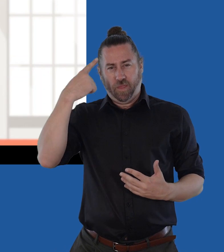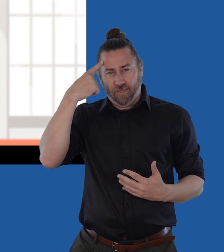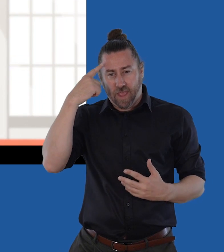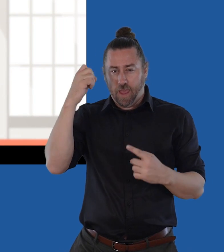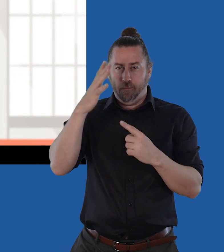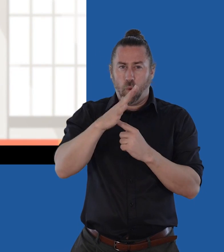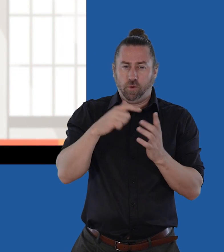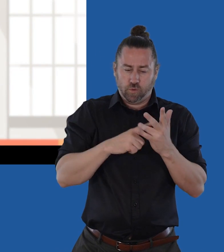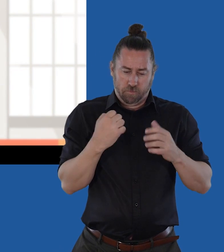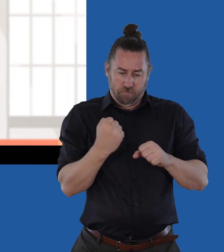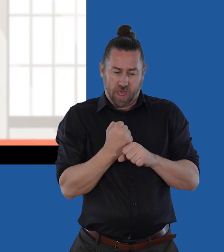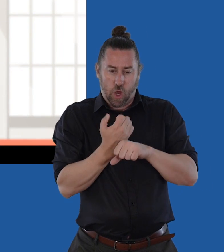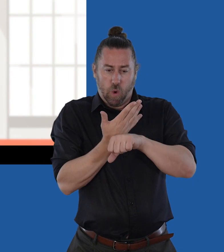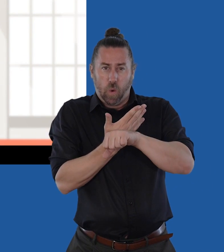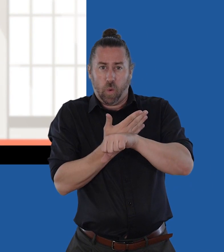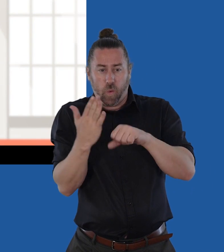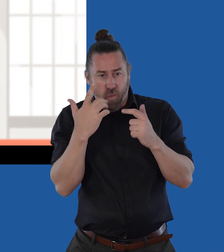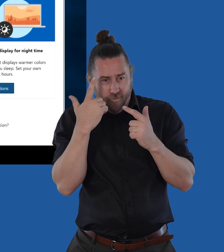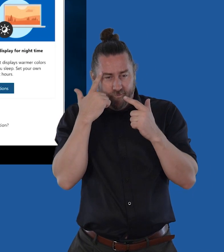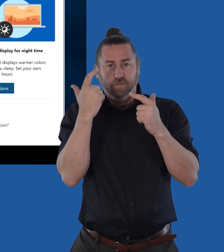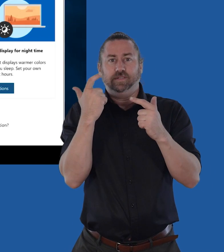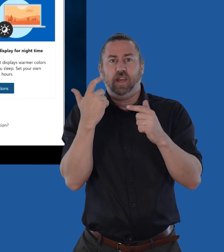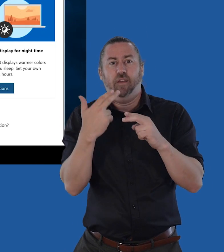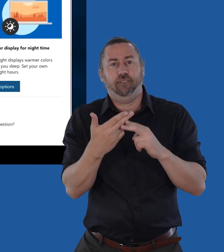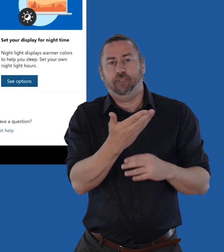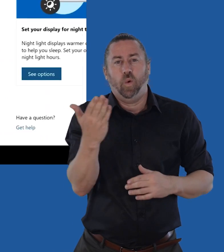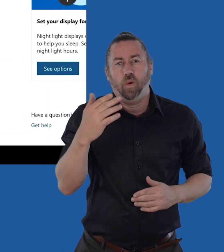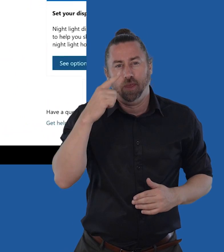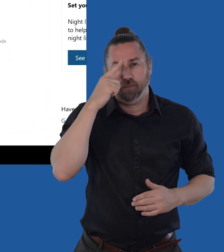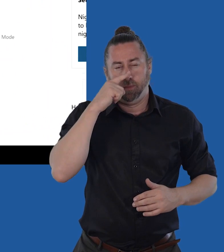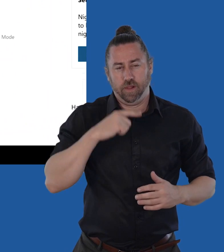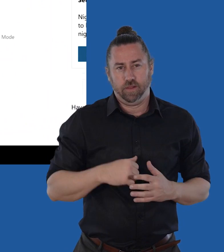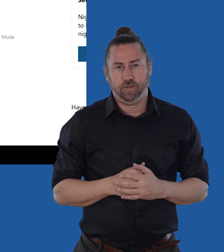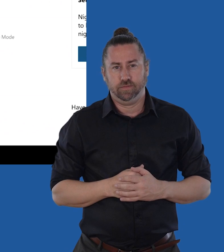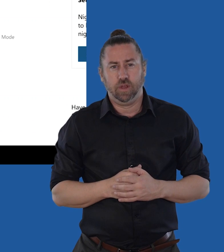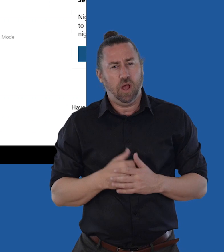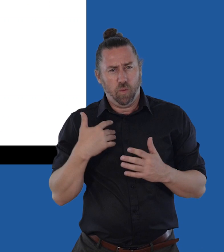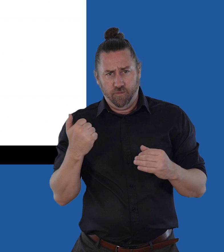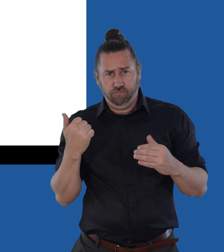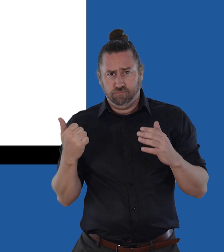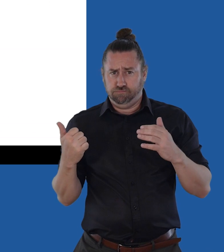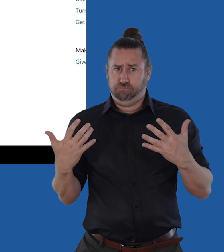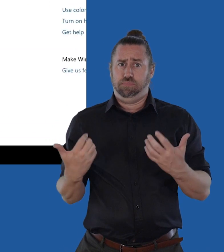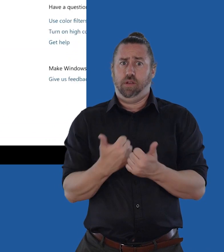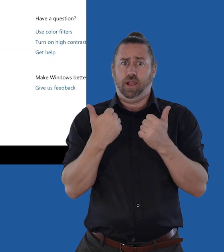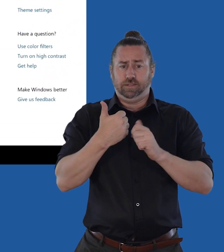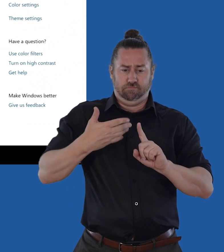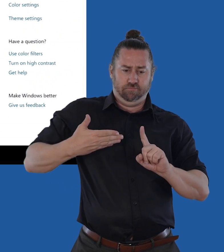An example of that is an Ease of Access. We have a lot of technology in there, and we don't wanna use technical jargon,